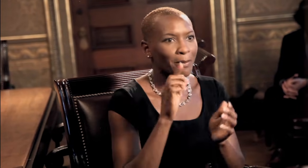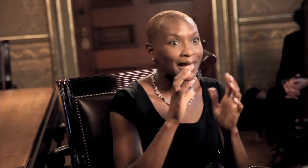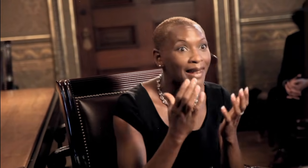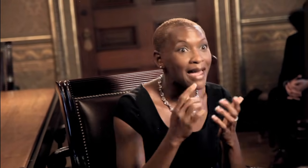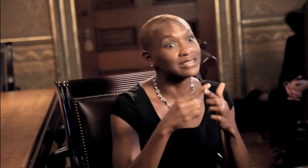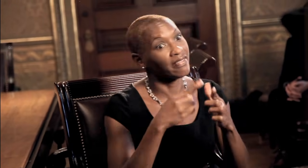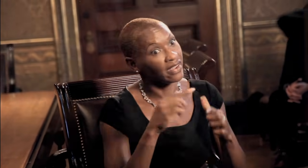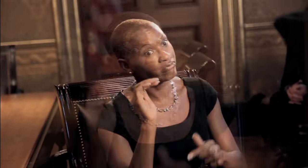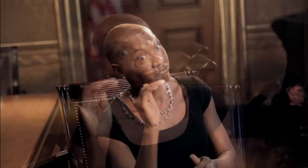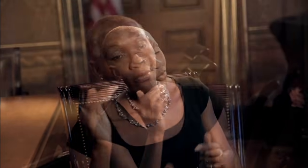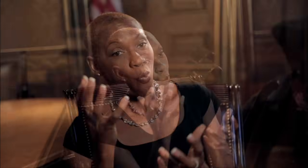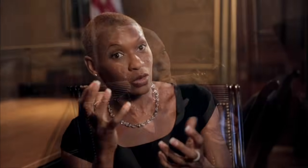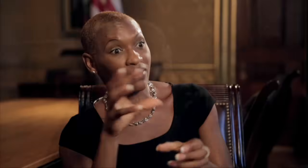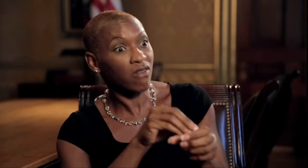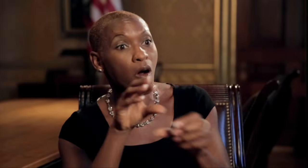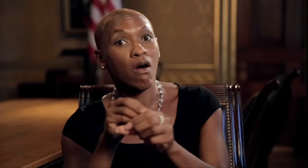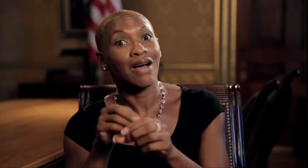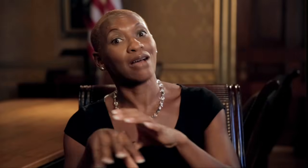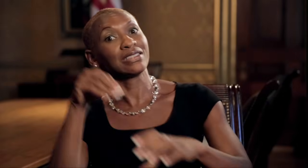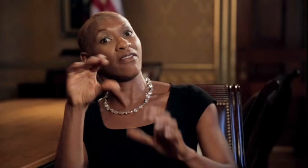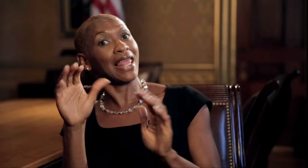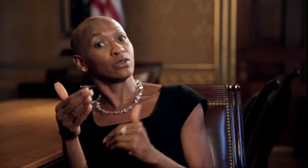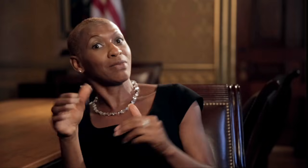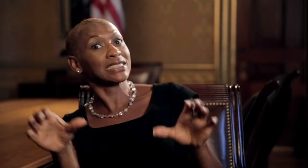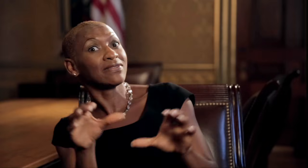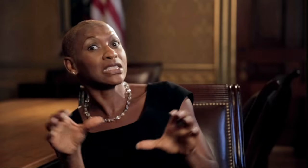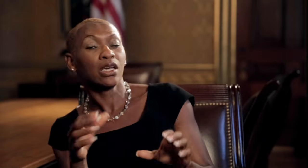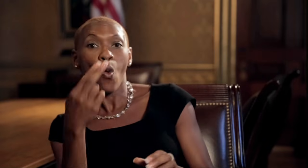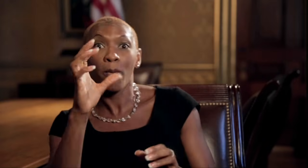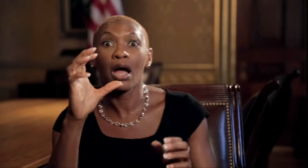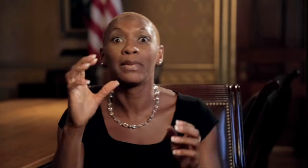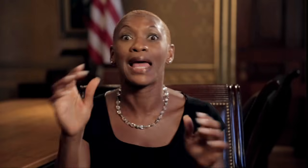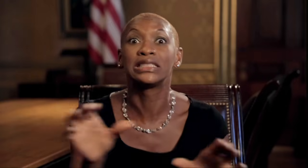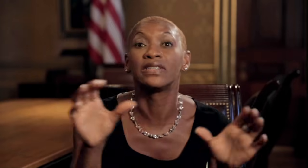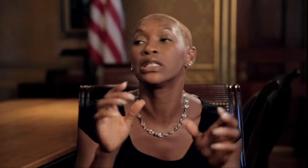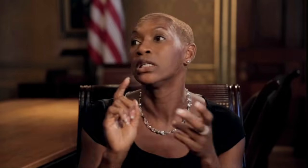for my classes. I then told them I wanted to engage in in activities outside of the classroom: Homecoming activities,